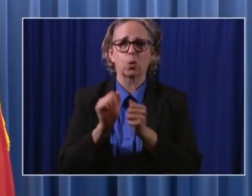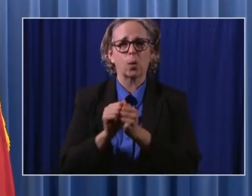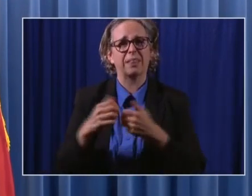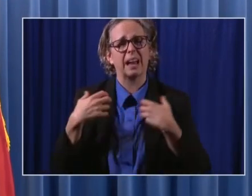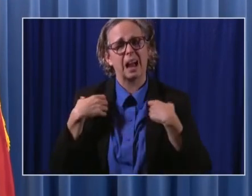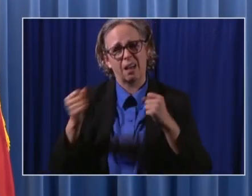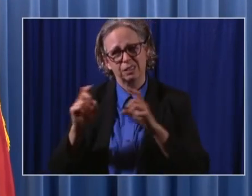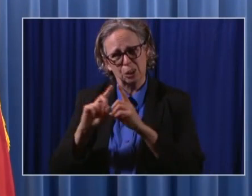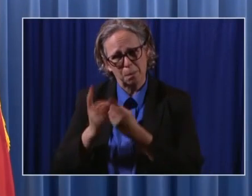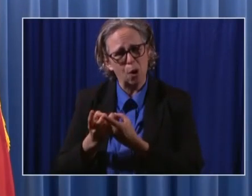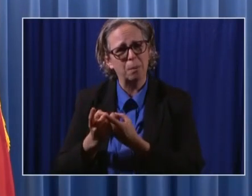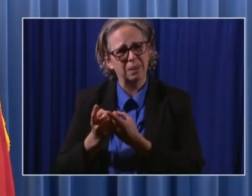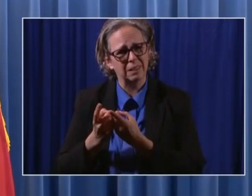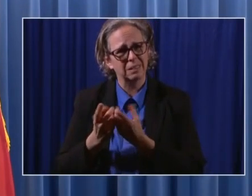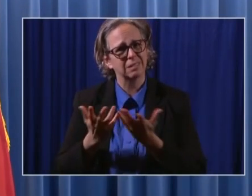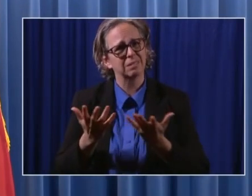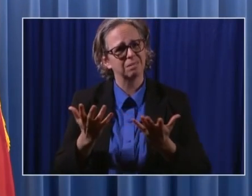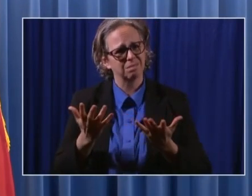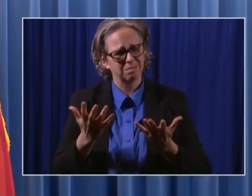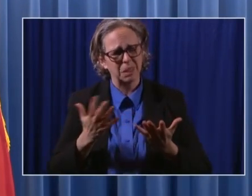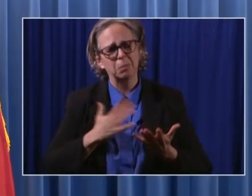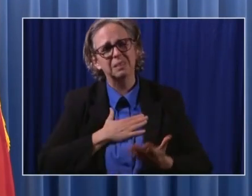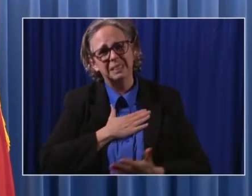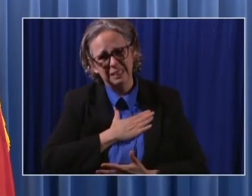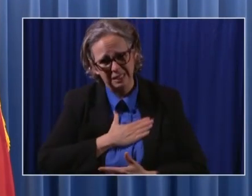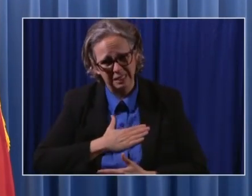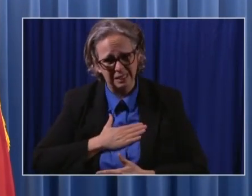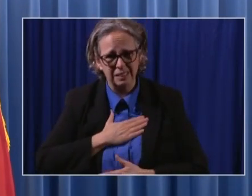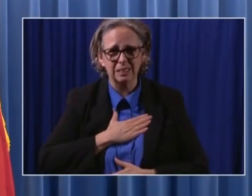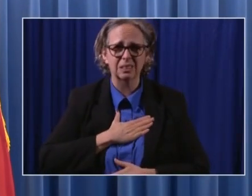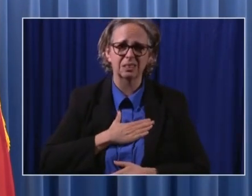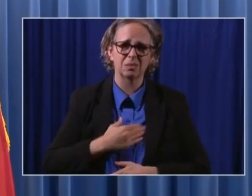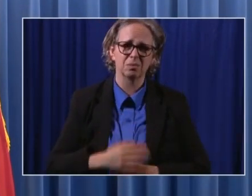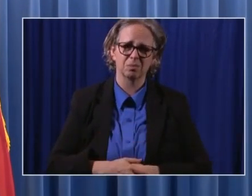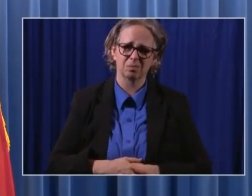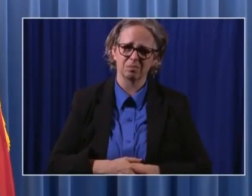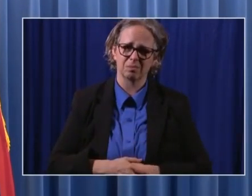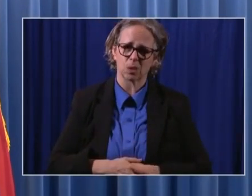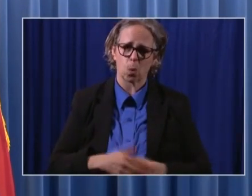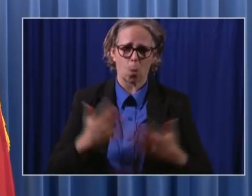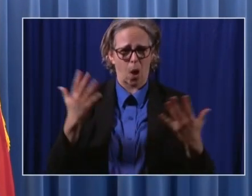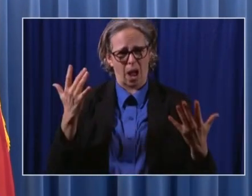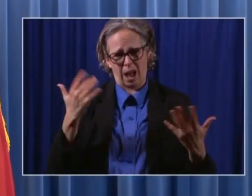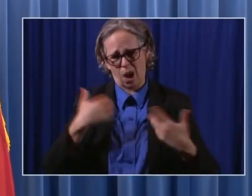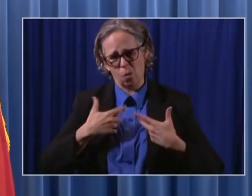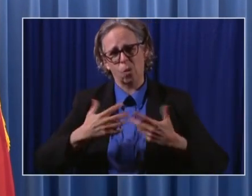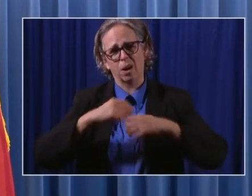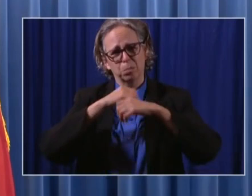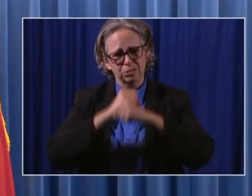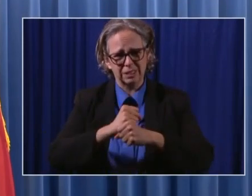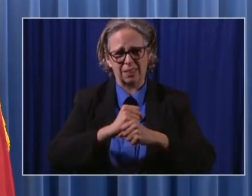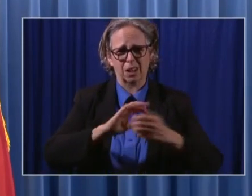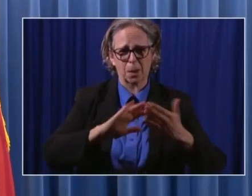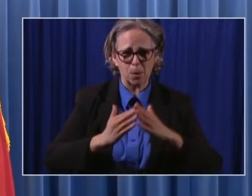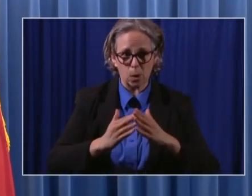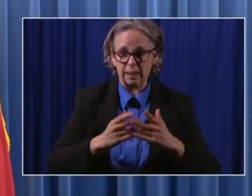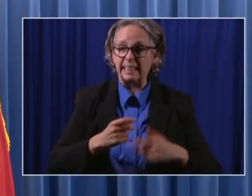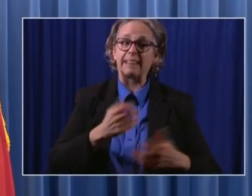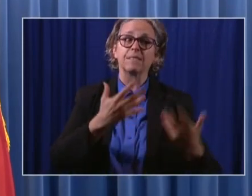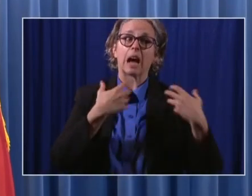IN EVERY COUNTY THEY NEED TO WORK WITH THE HEALTH OFFICIALS. PLEASE NUMBER THAT TO THE